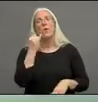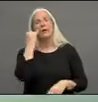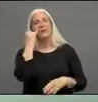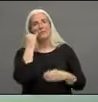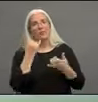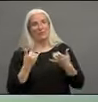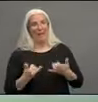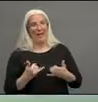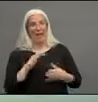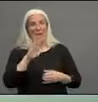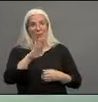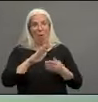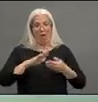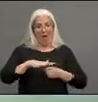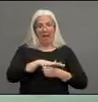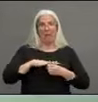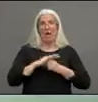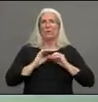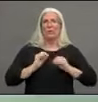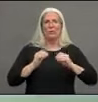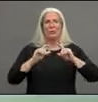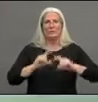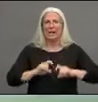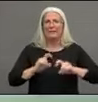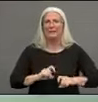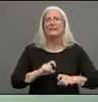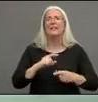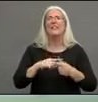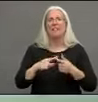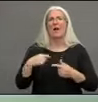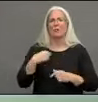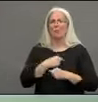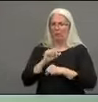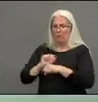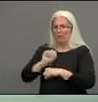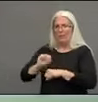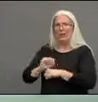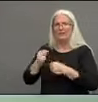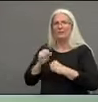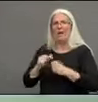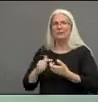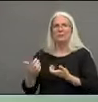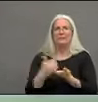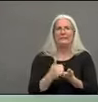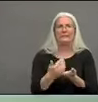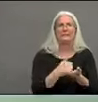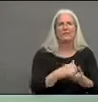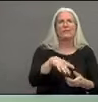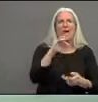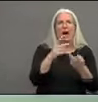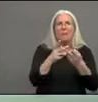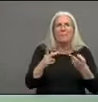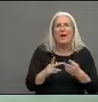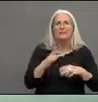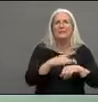course all the other locations are also available. Many of them you do not need to make an appointment. Some of them you do and